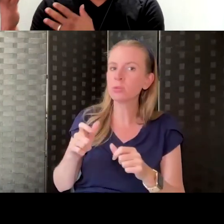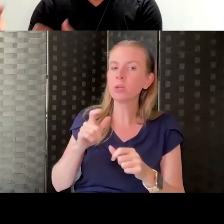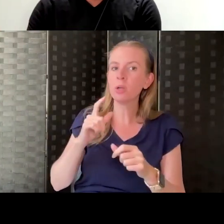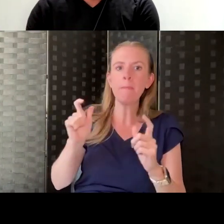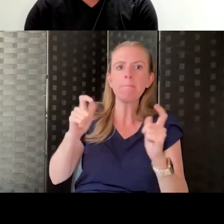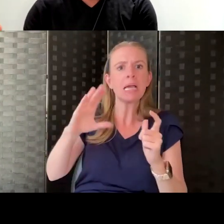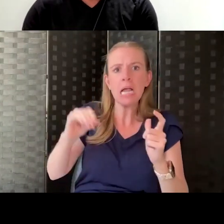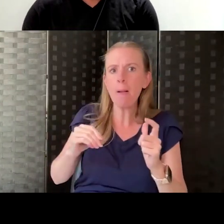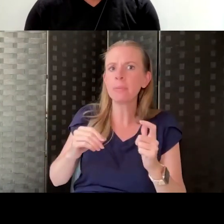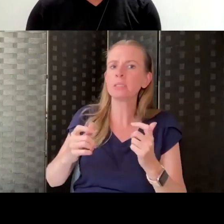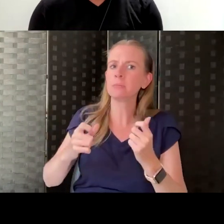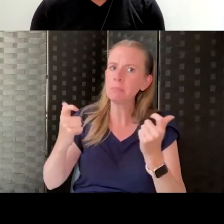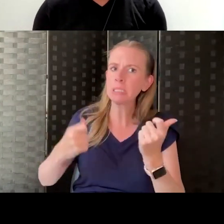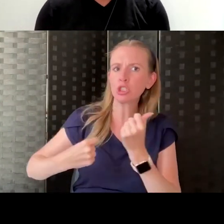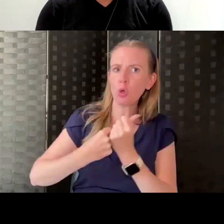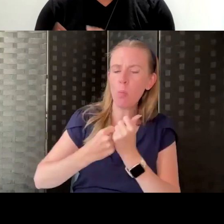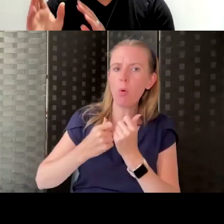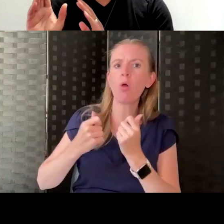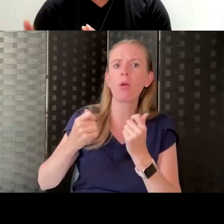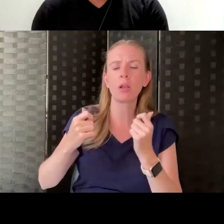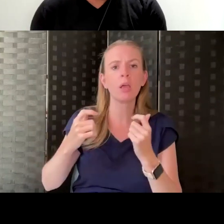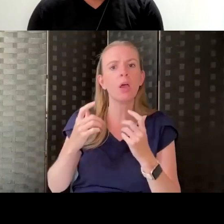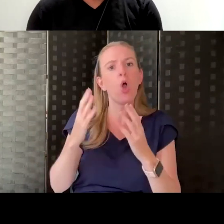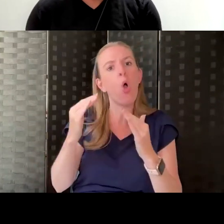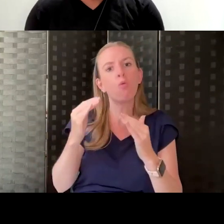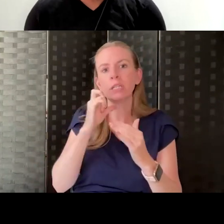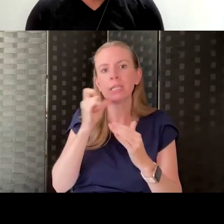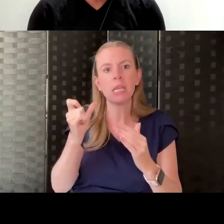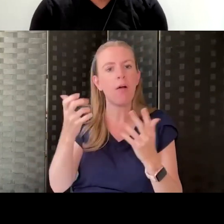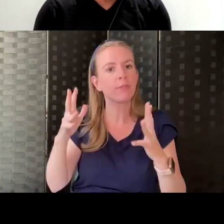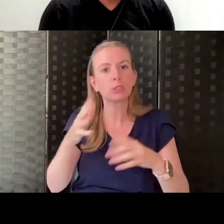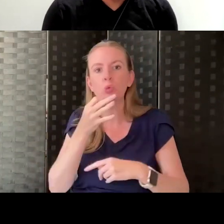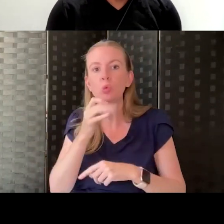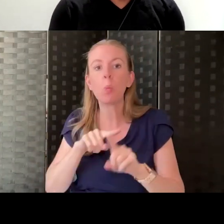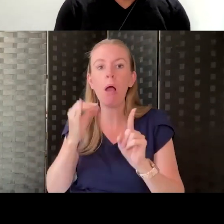community around them. Hopefully they don't go away anytime soon but if they do have the